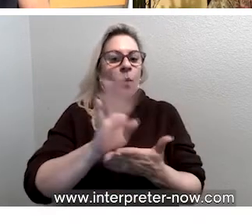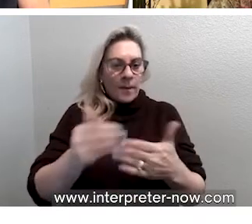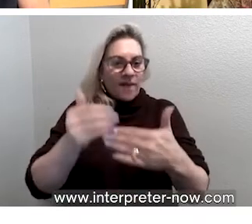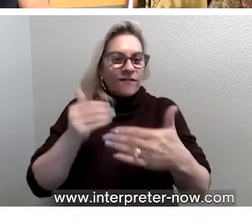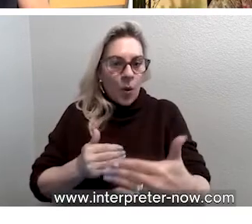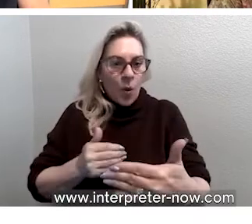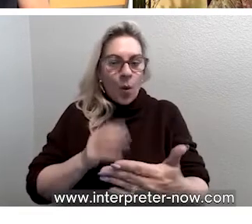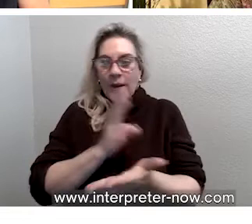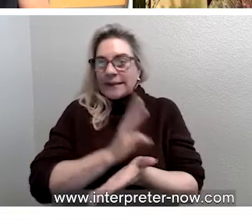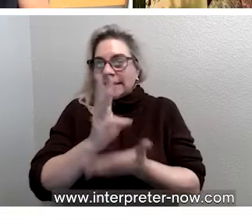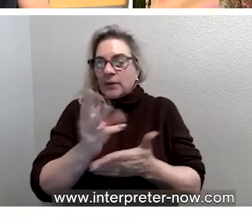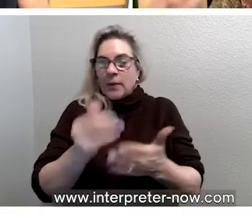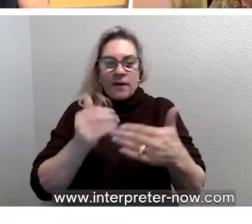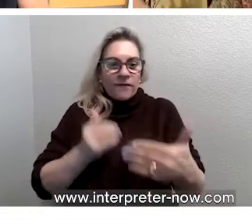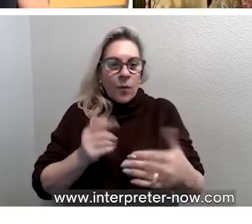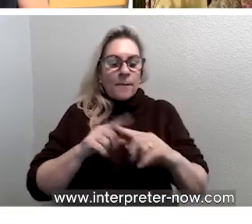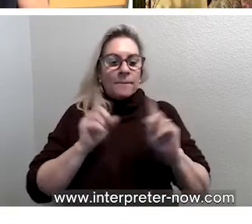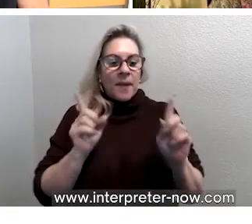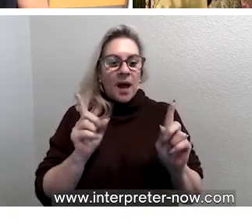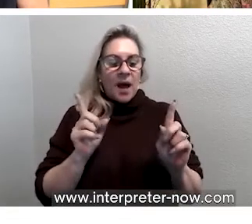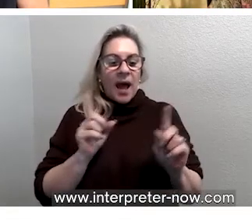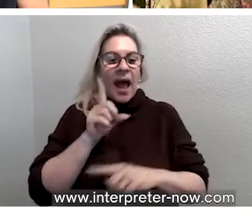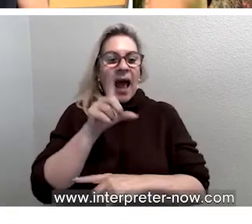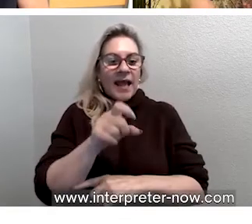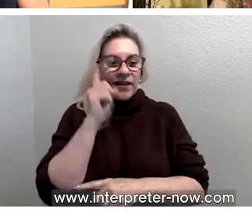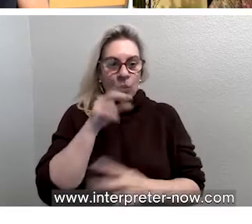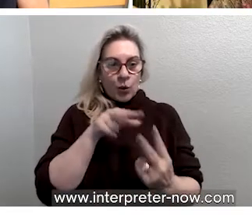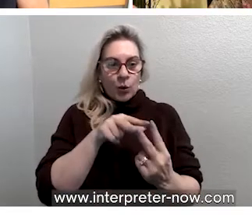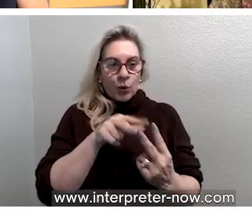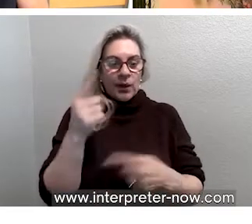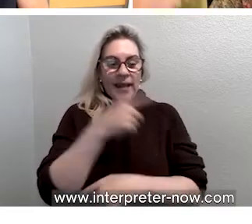weeks in advance, or what have you asking for these two days, and then whatever day